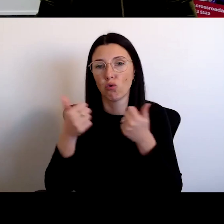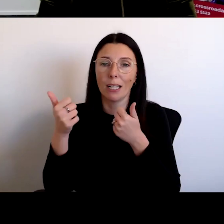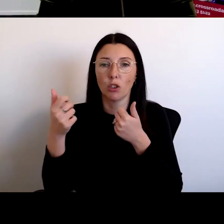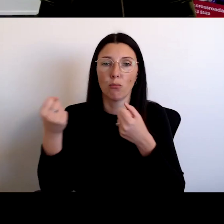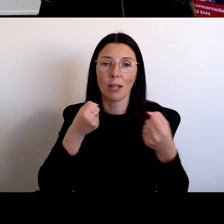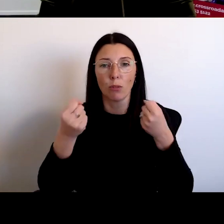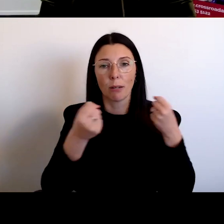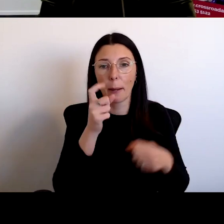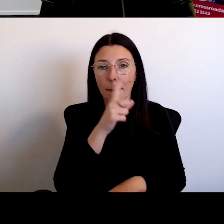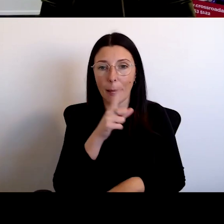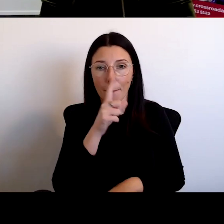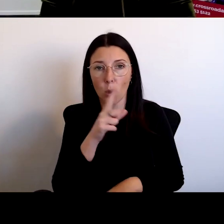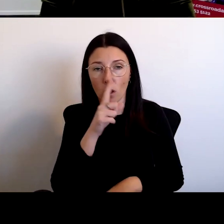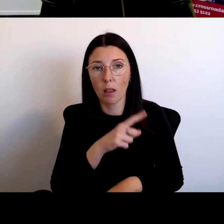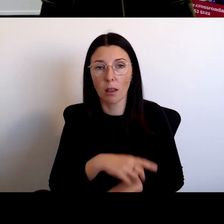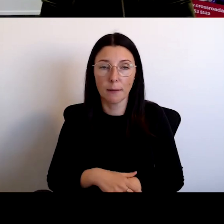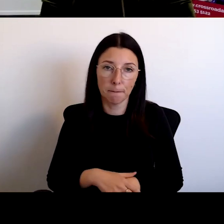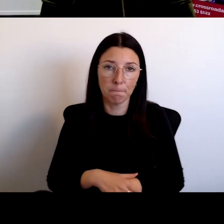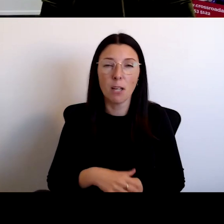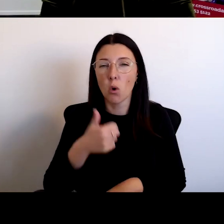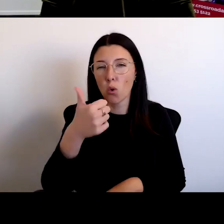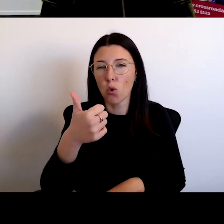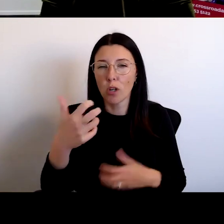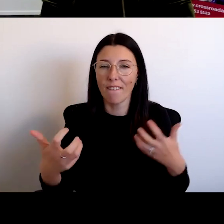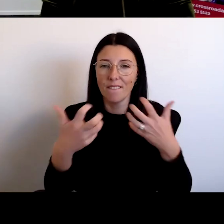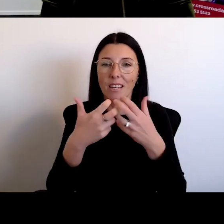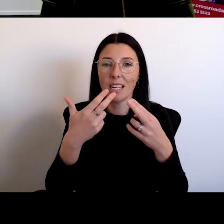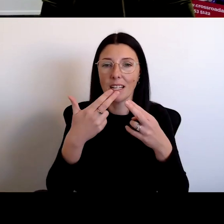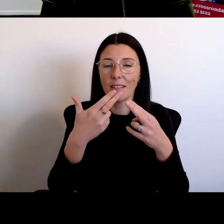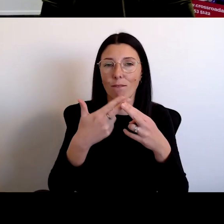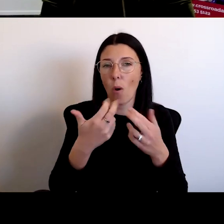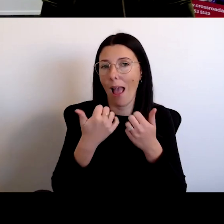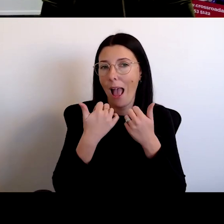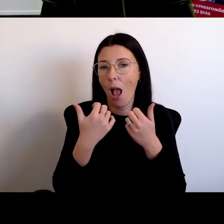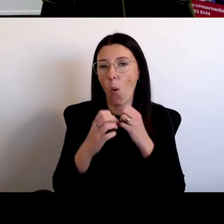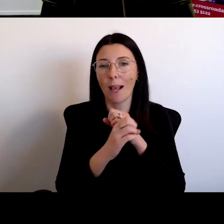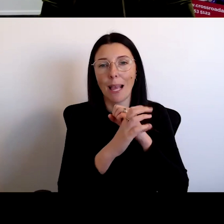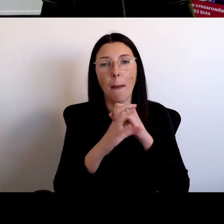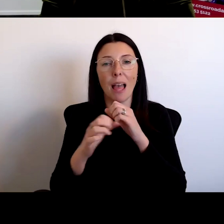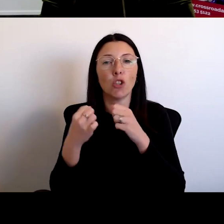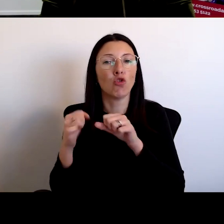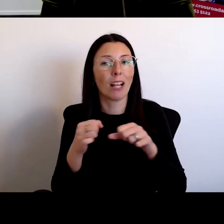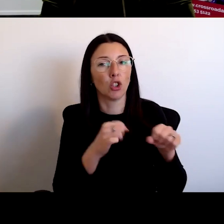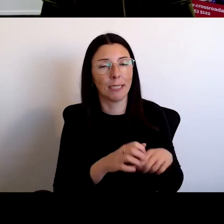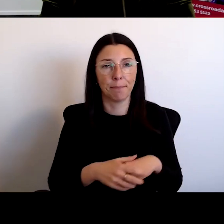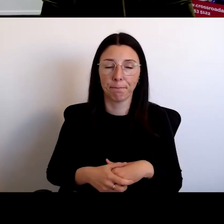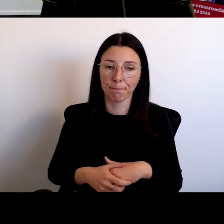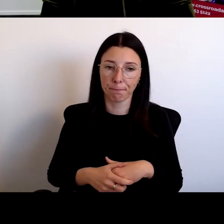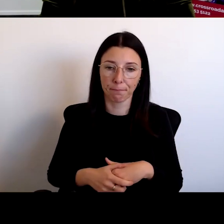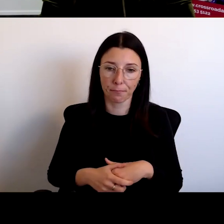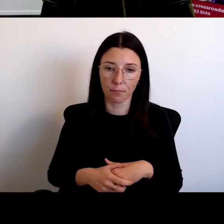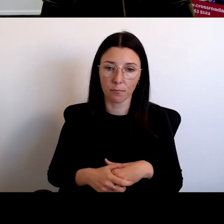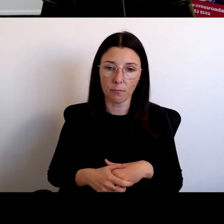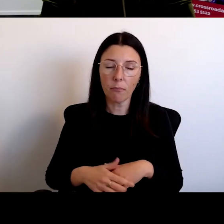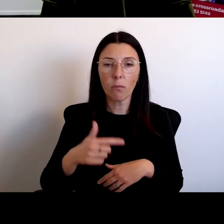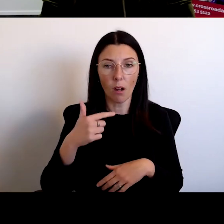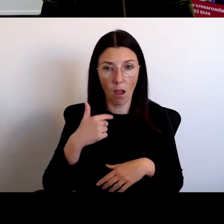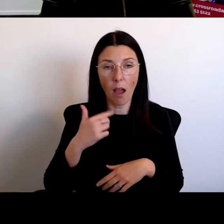was strategically fit to the campaign. I have to say, I have worked on large-scale